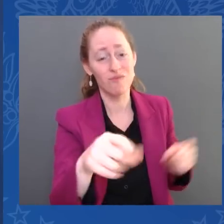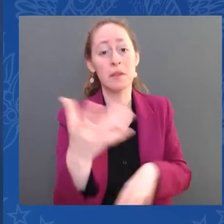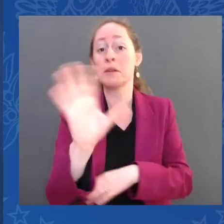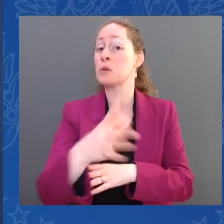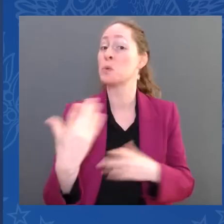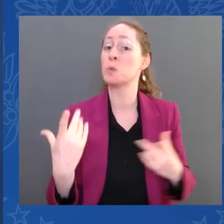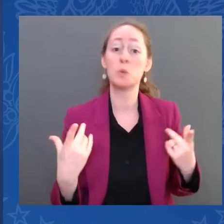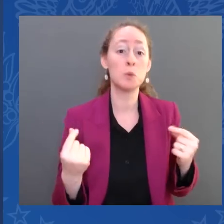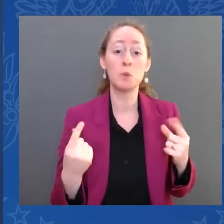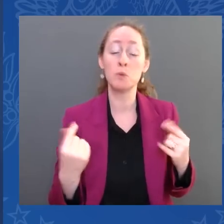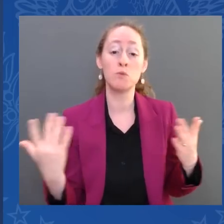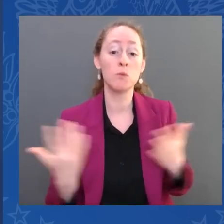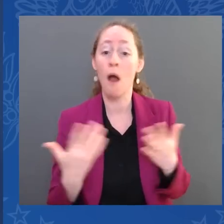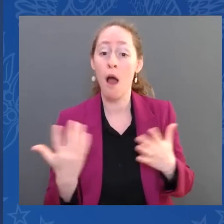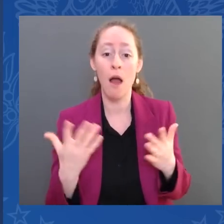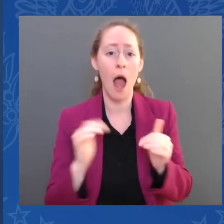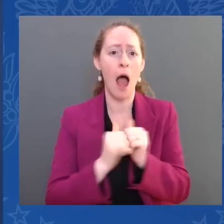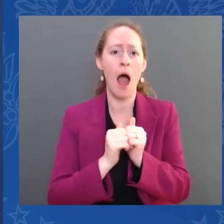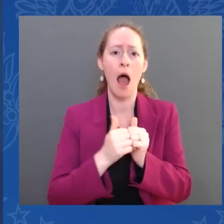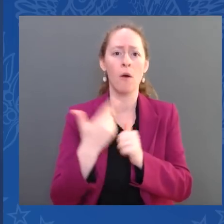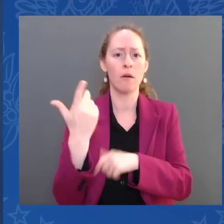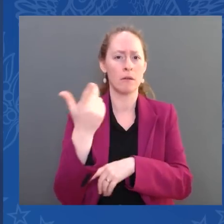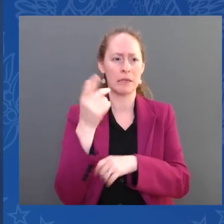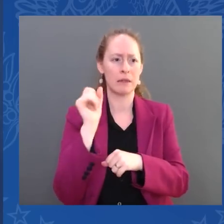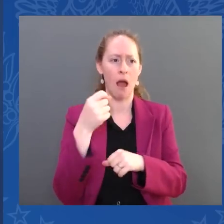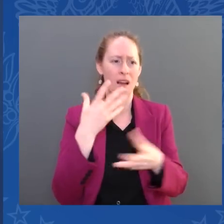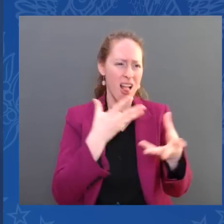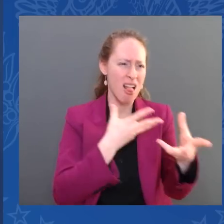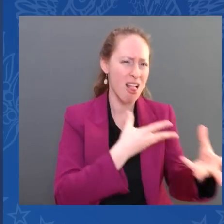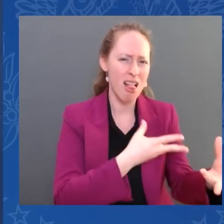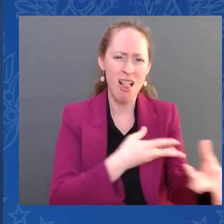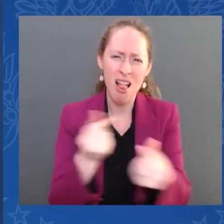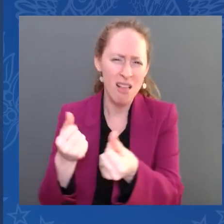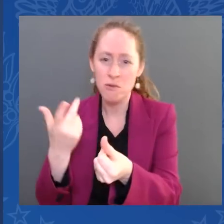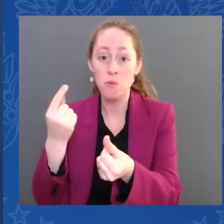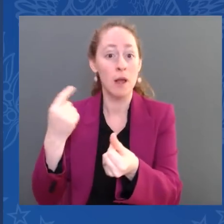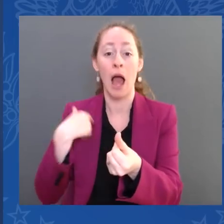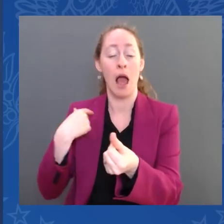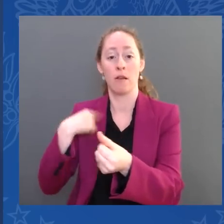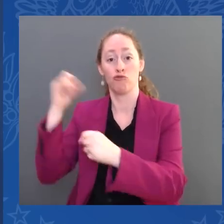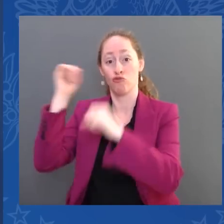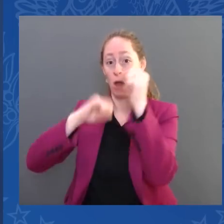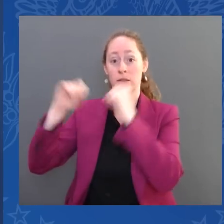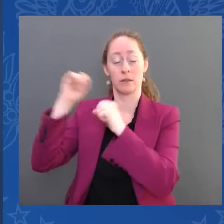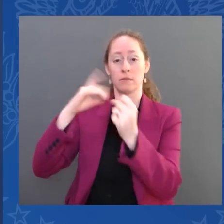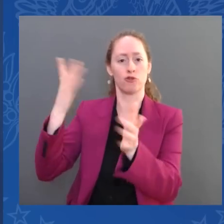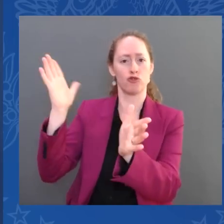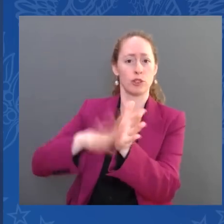like their utility bills, their Internet bills, their prescription drug bills, and other costs like housing.